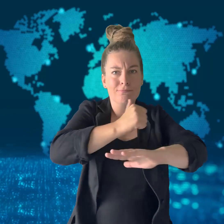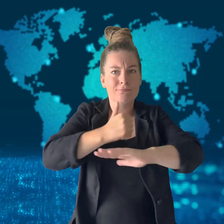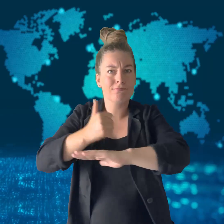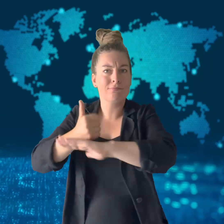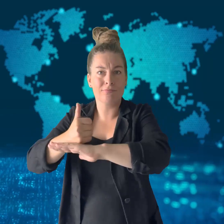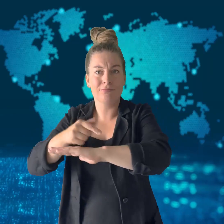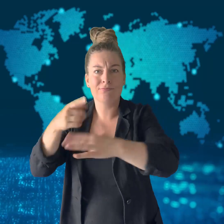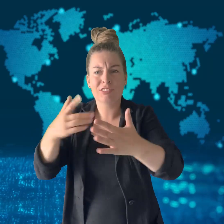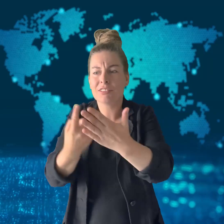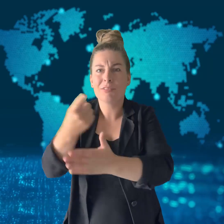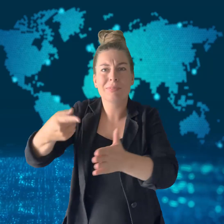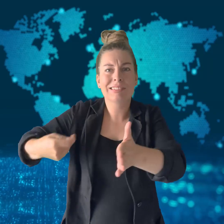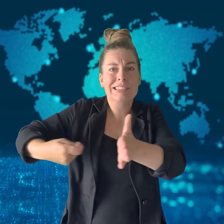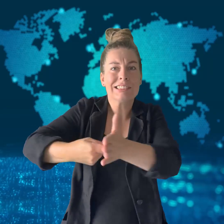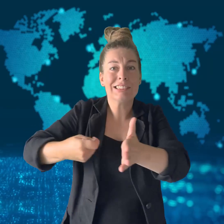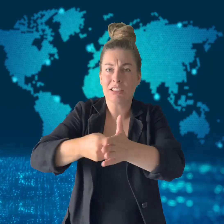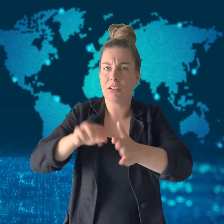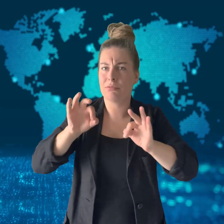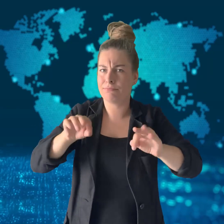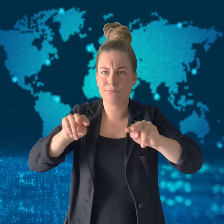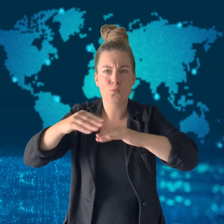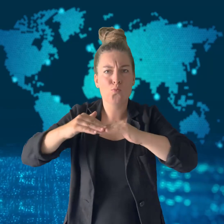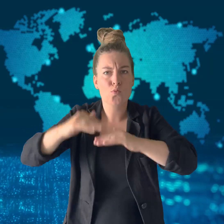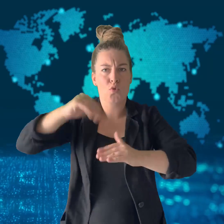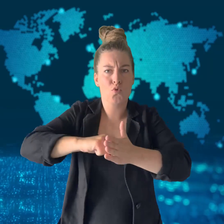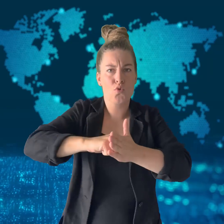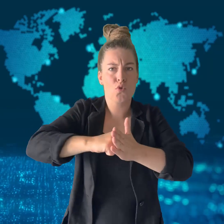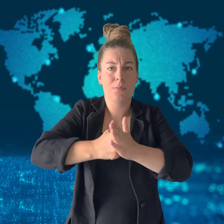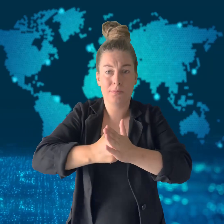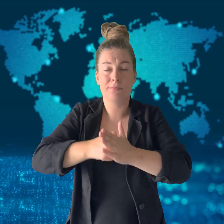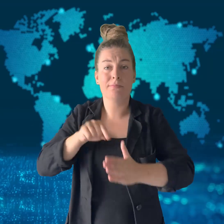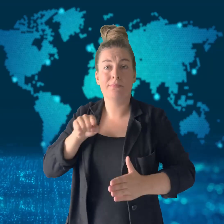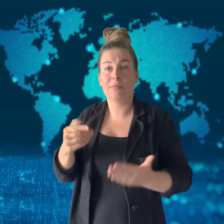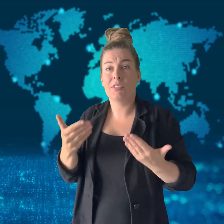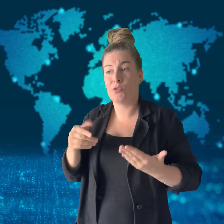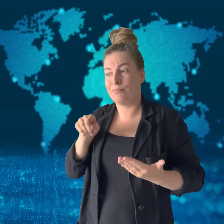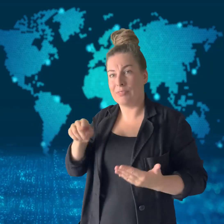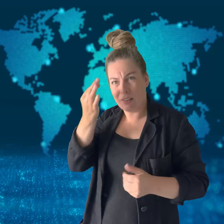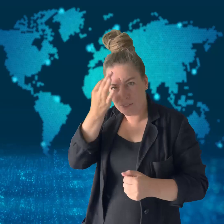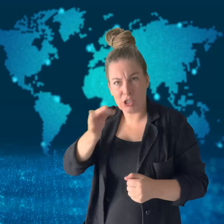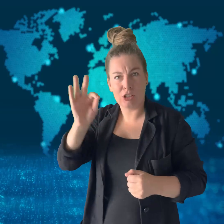and Paris' prosecutor's office has said the motive for